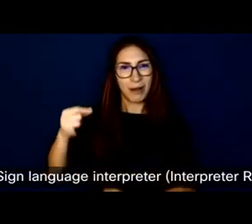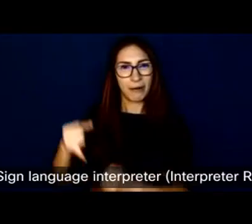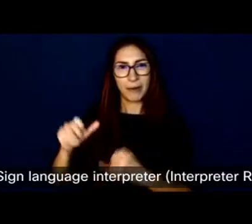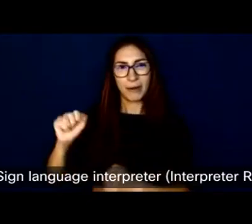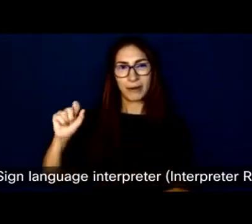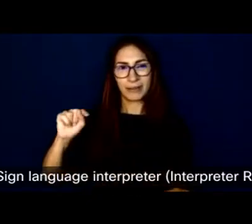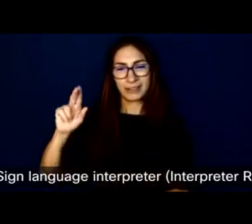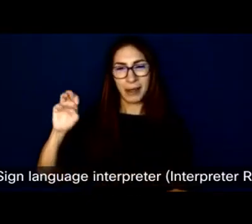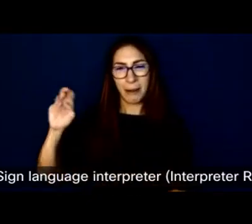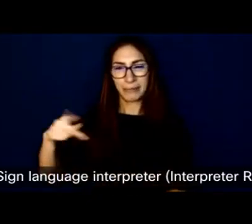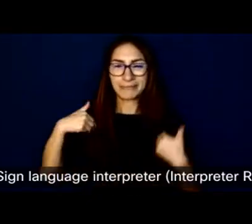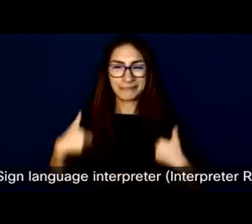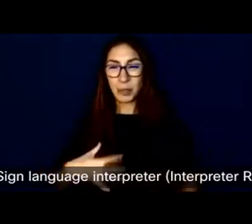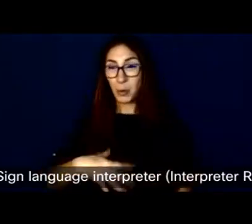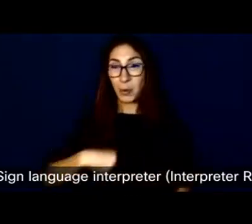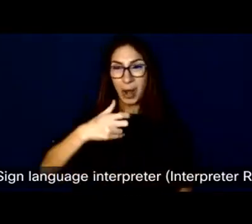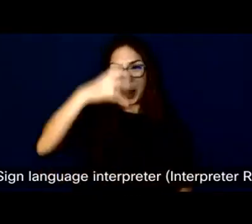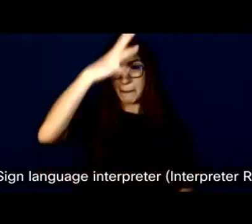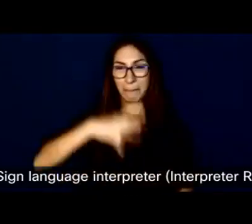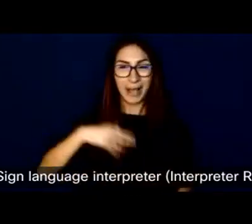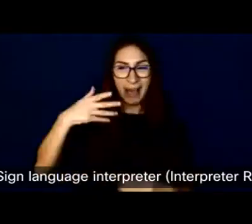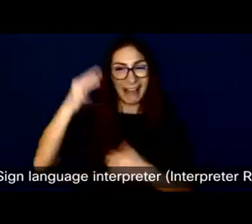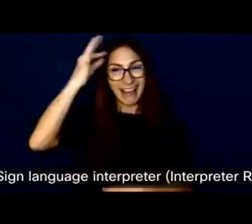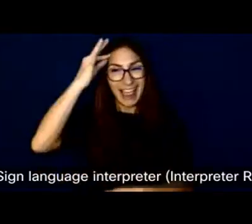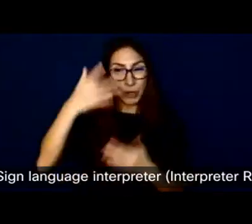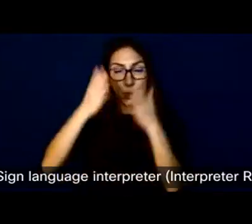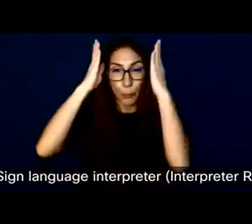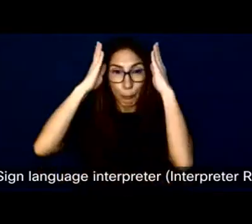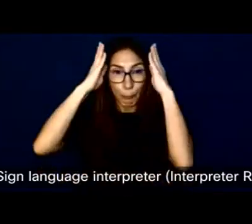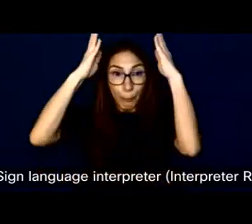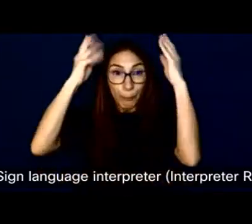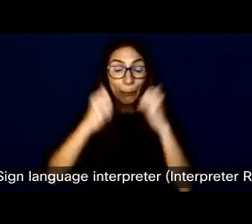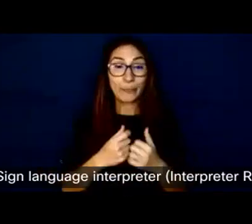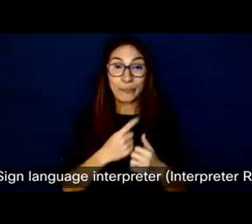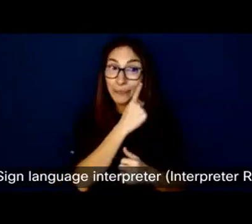hair that's spiked. Blue eyes, wearing a red long sleeve shirt.